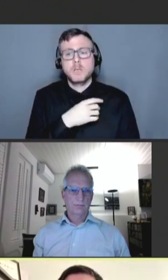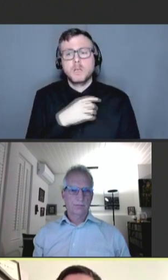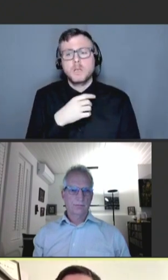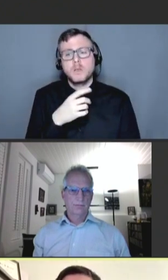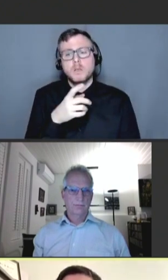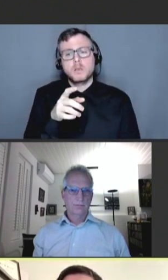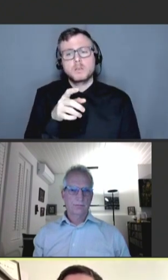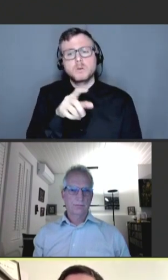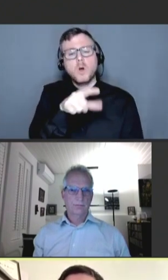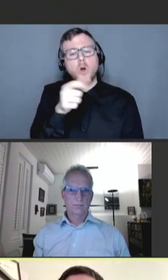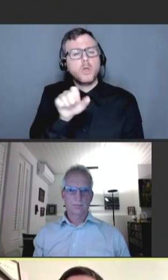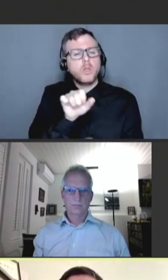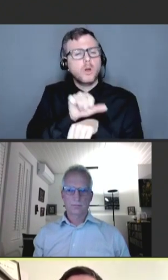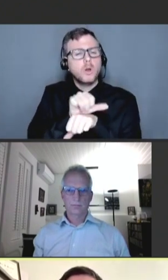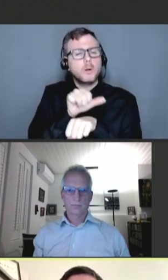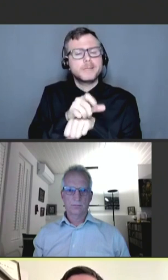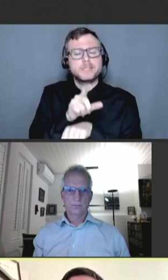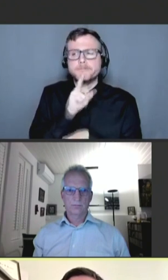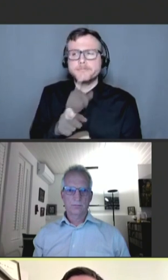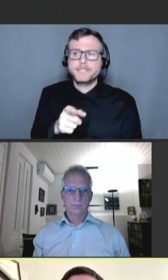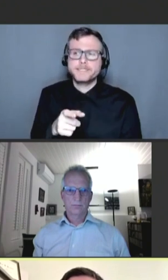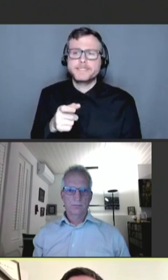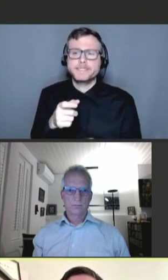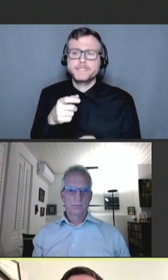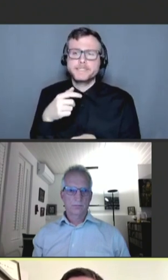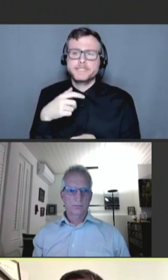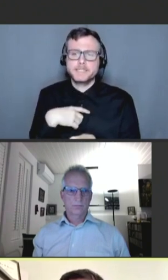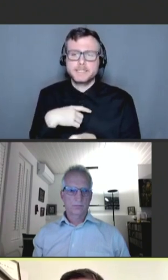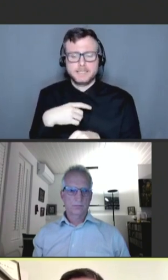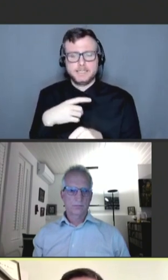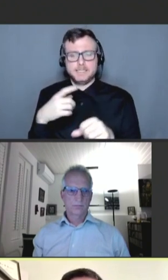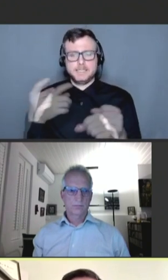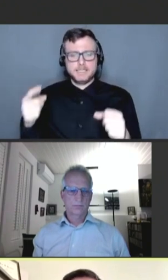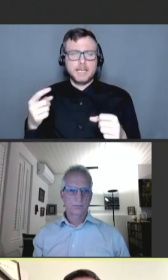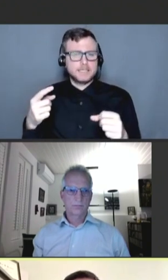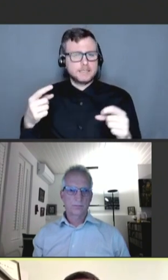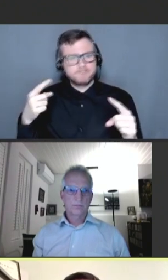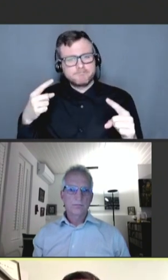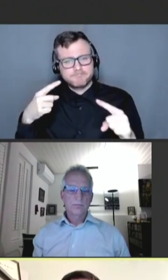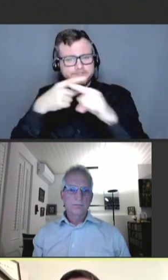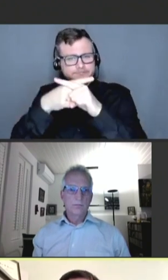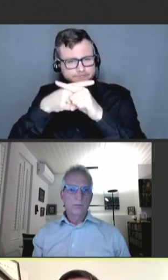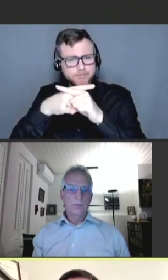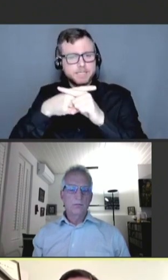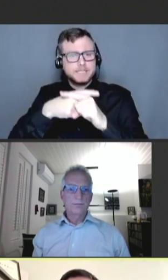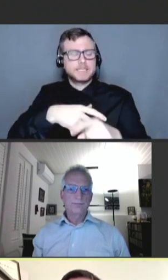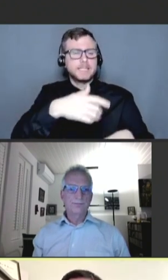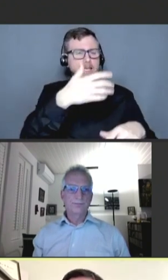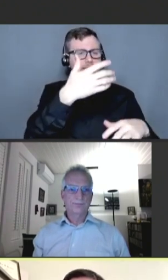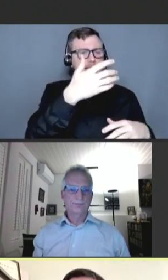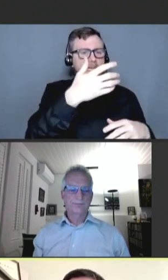work is this really, you know, bidirectional nexus between infectious diseases and noncommunicable